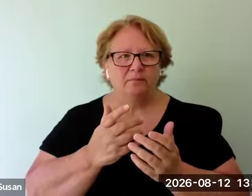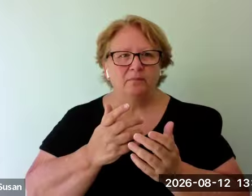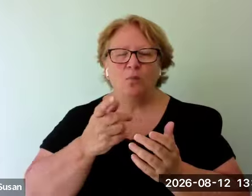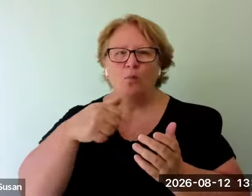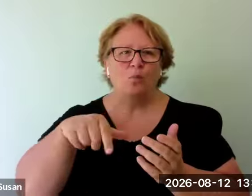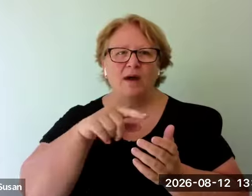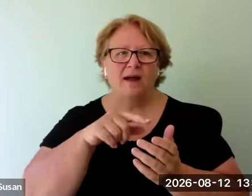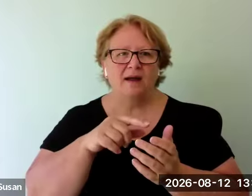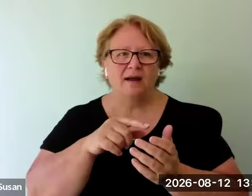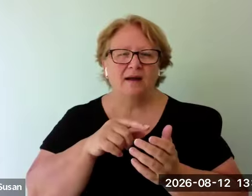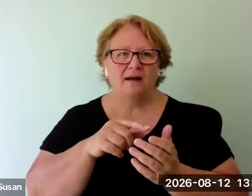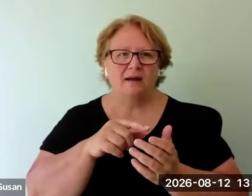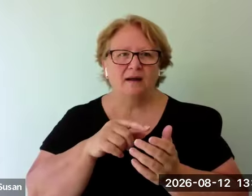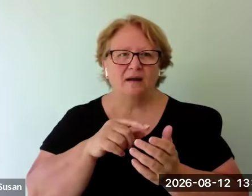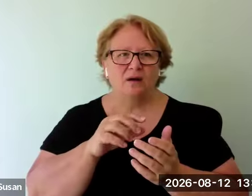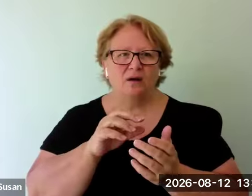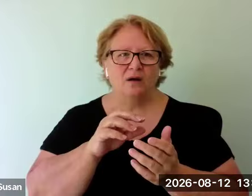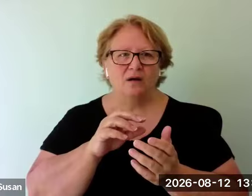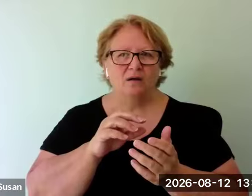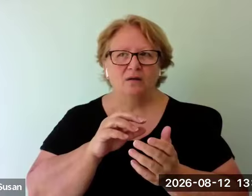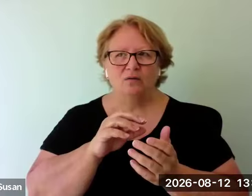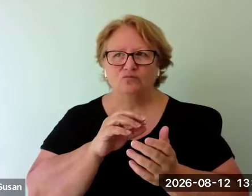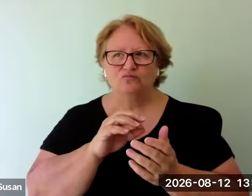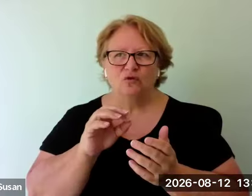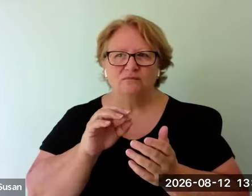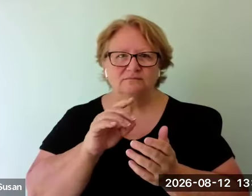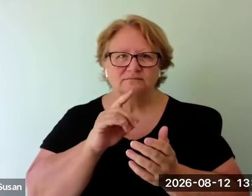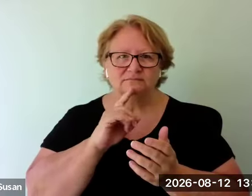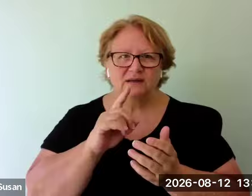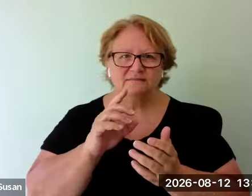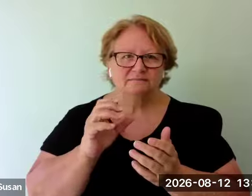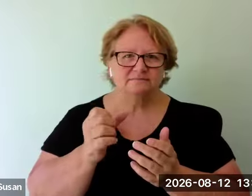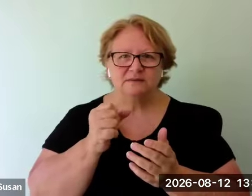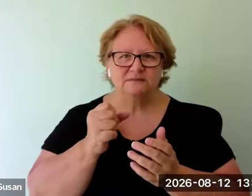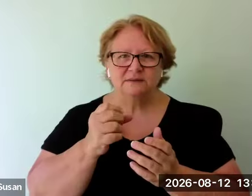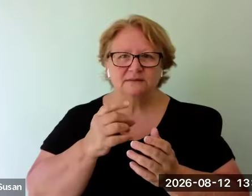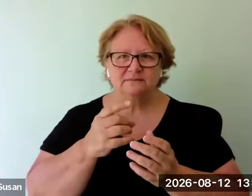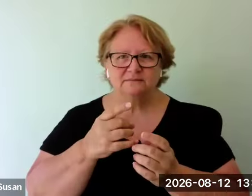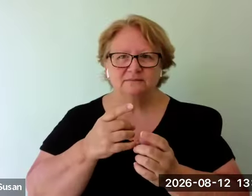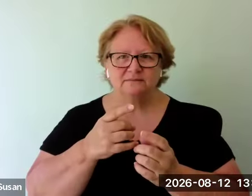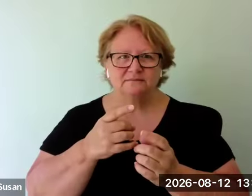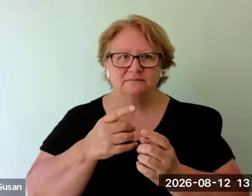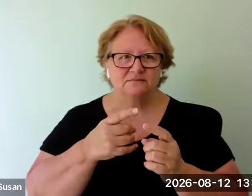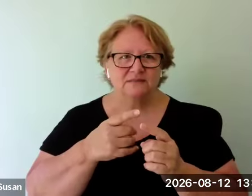yeah.